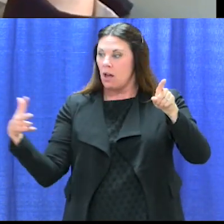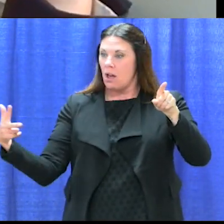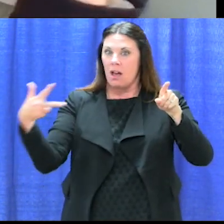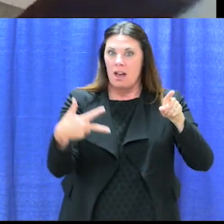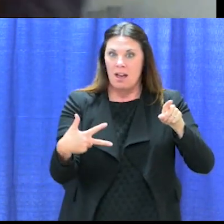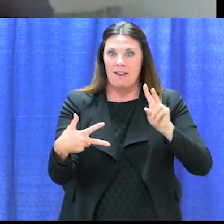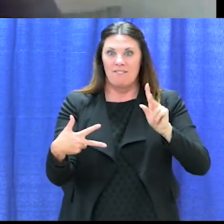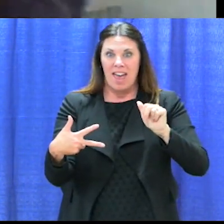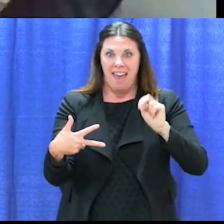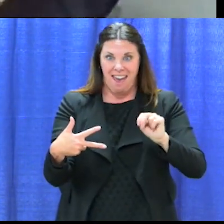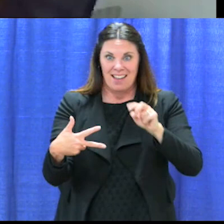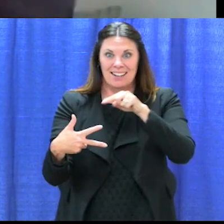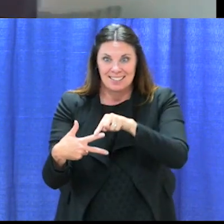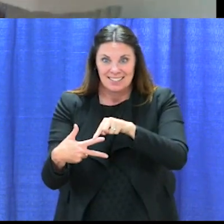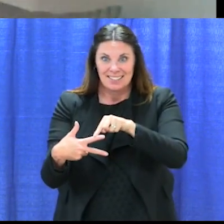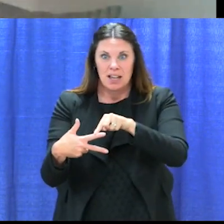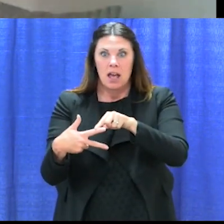Wi-Fi in a geographic area.